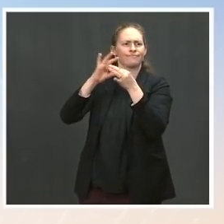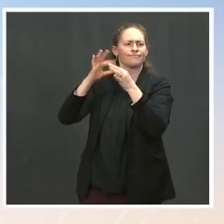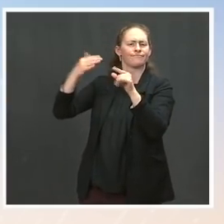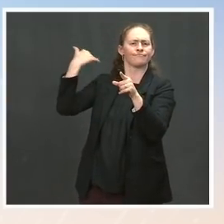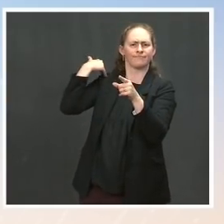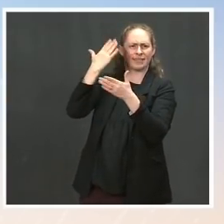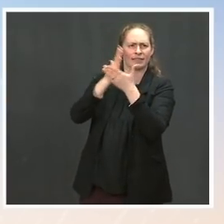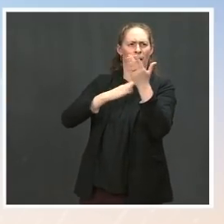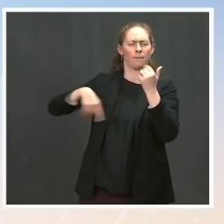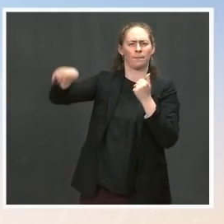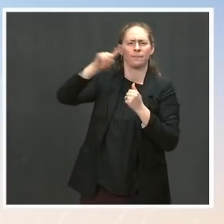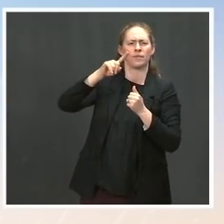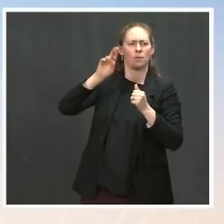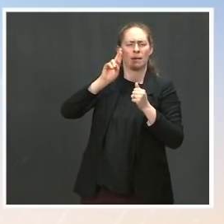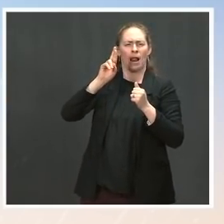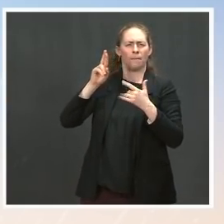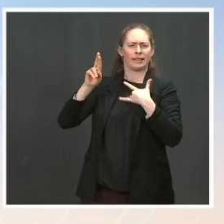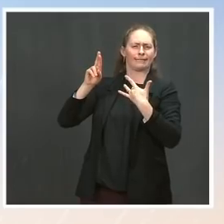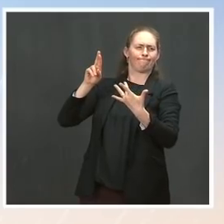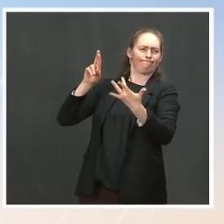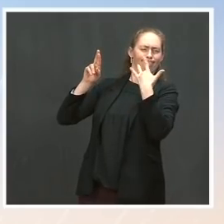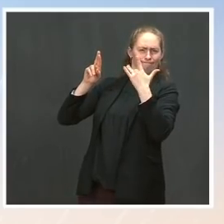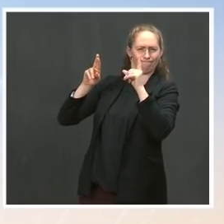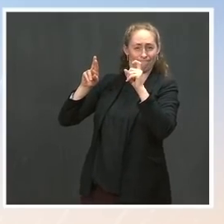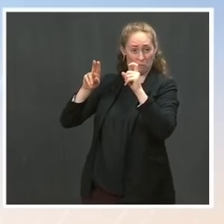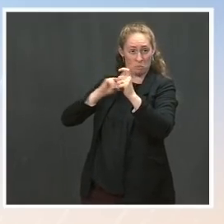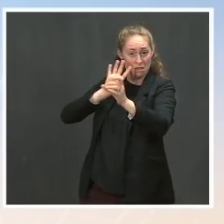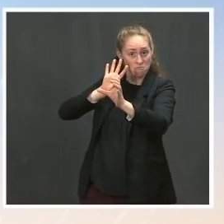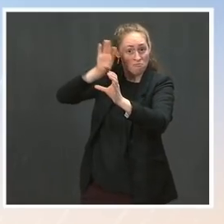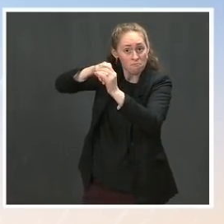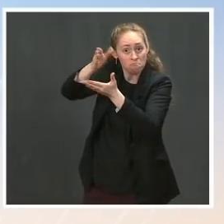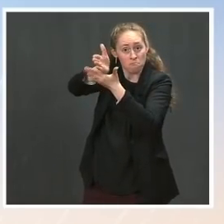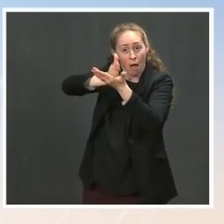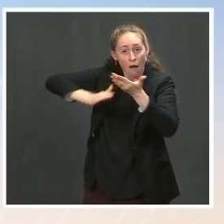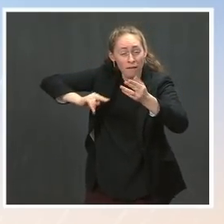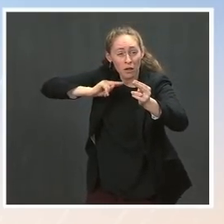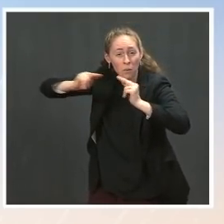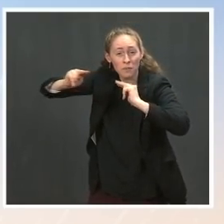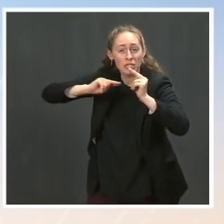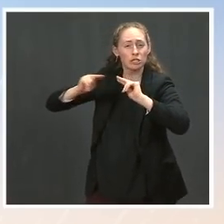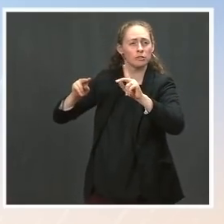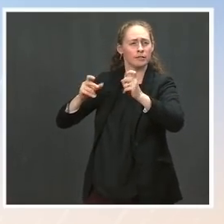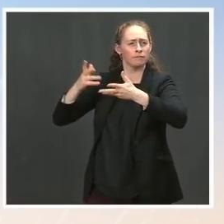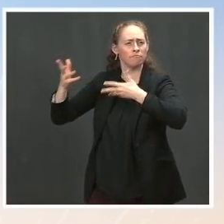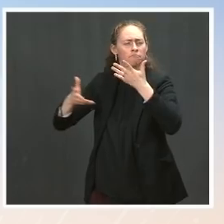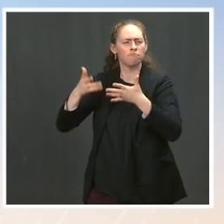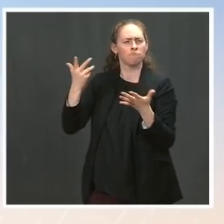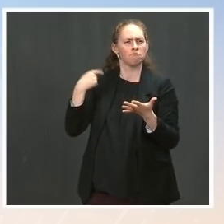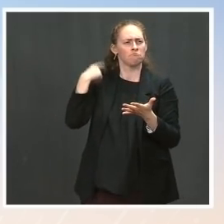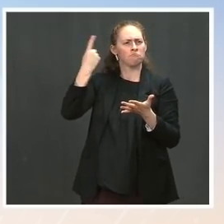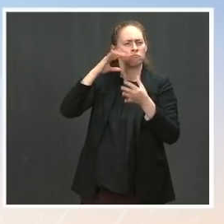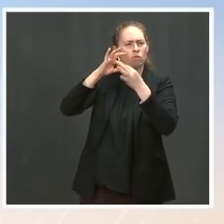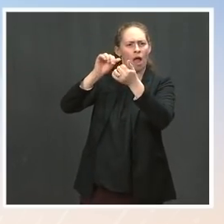is authentically interested in negotiating here, given how things played out with the COVID relief bill? Ms. Psaki: Well, I would say that the President --